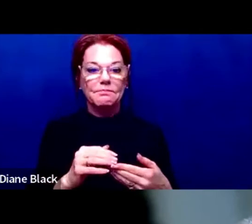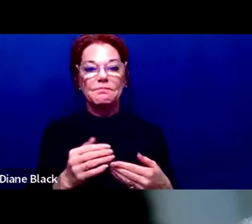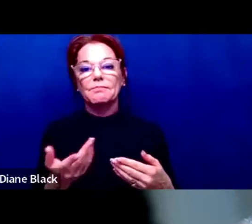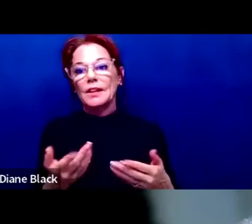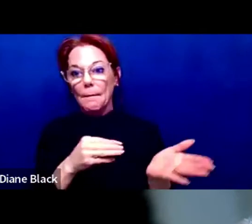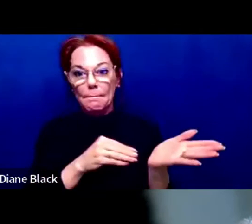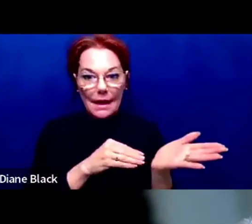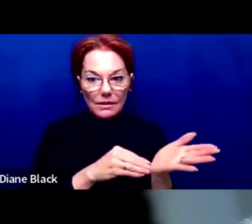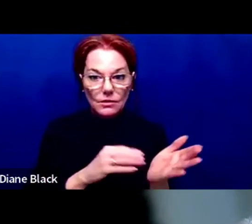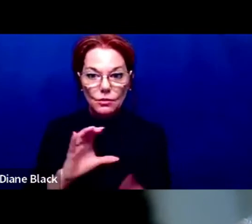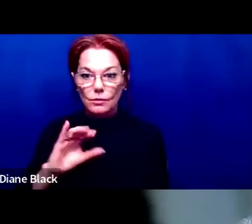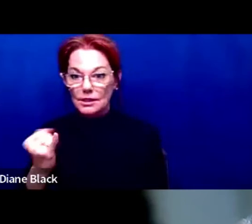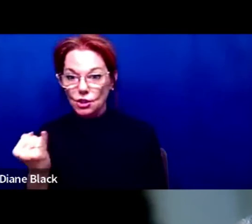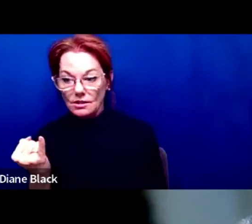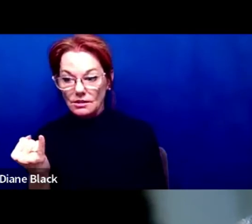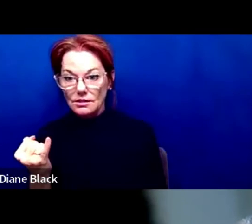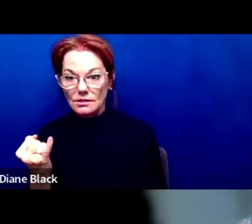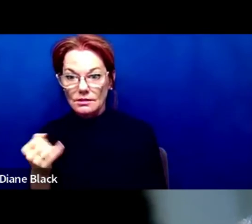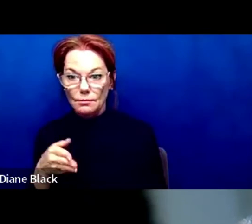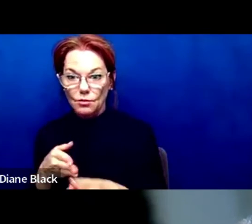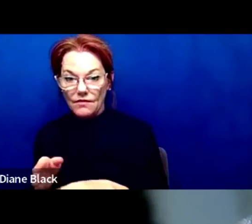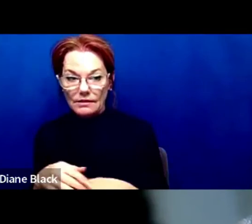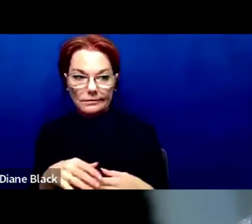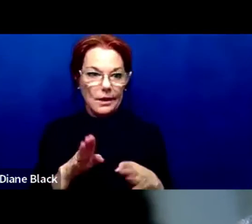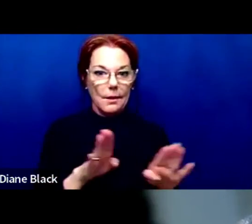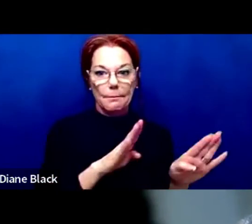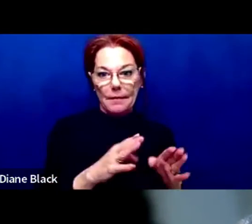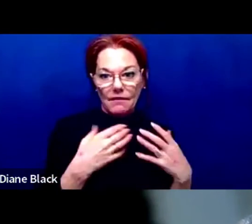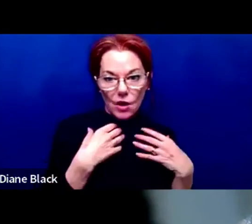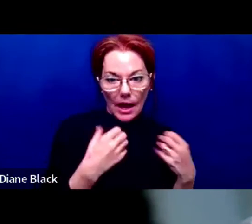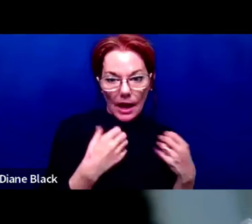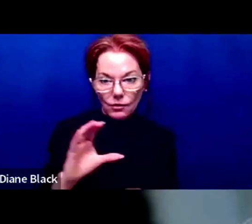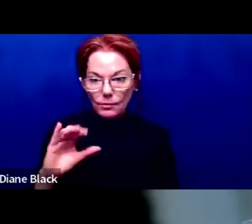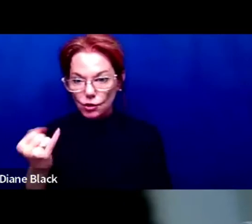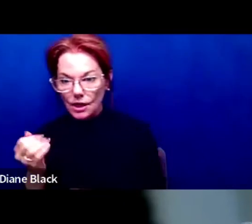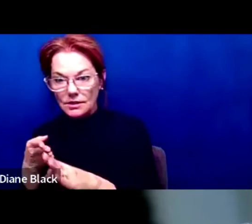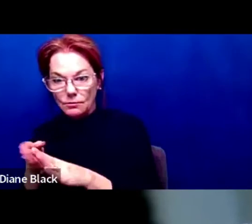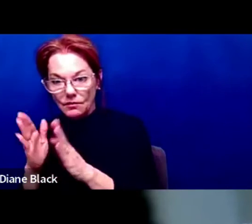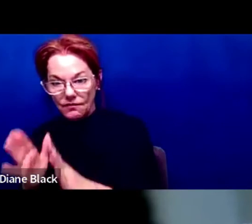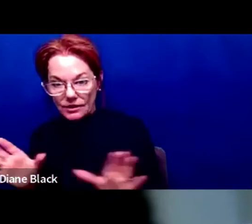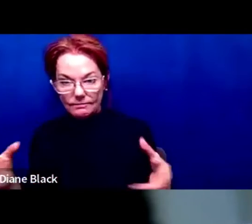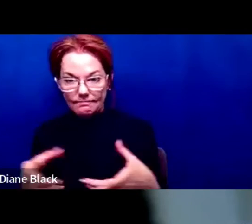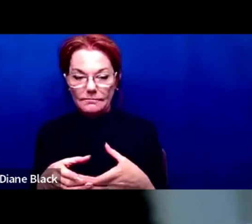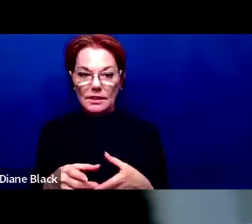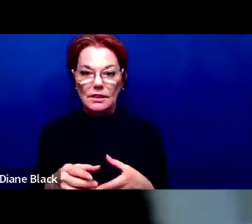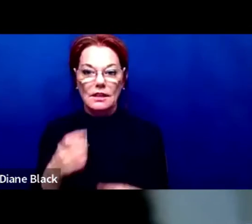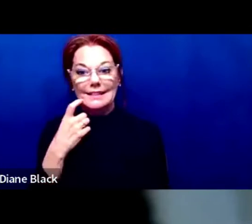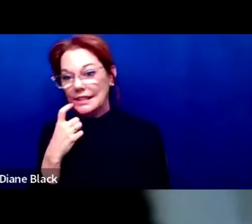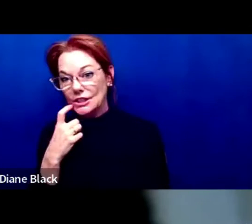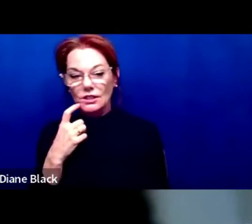criminal justice professionals between behavioral health and criminal justice professionals, addiction, you know, and substance use professional,